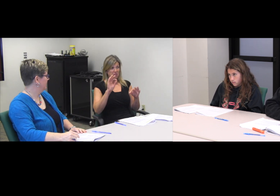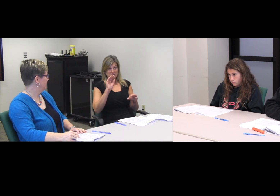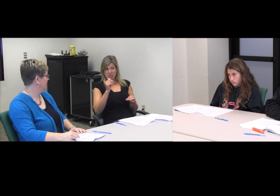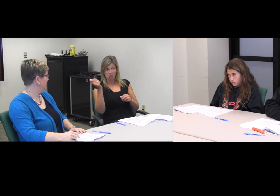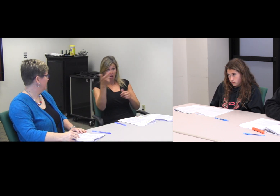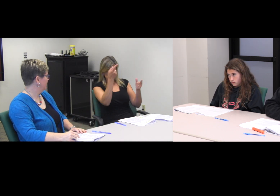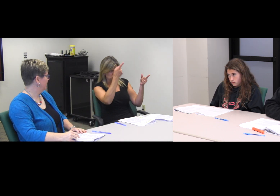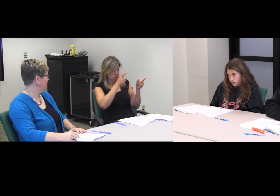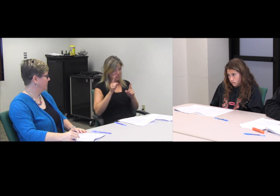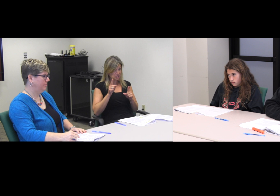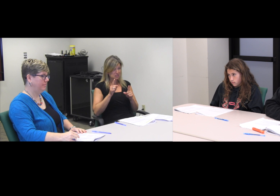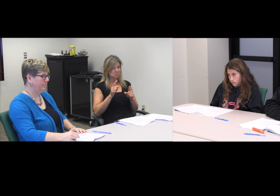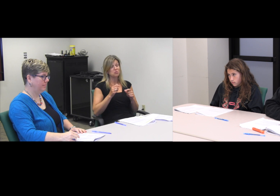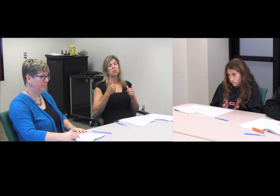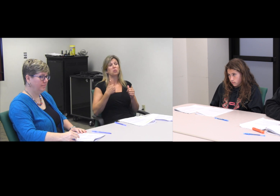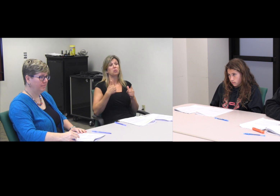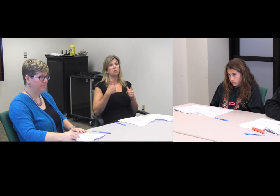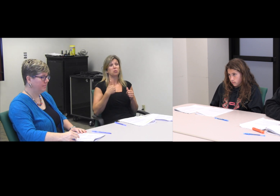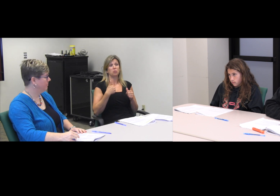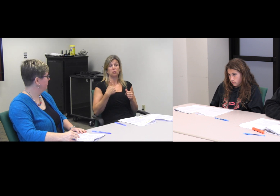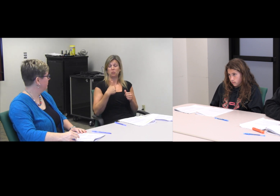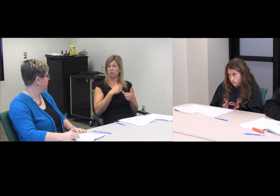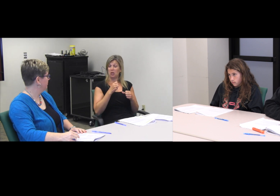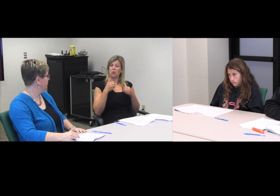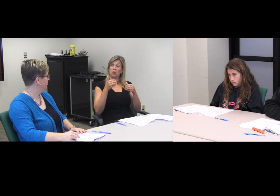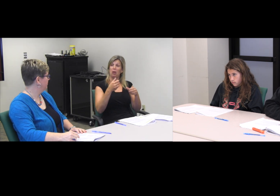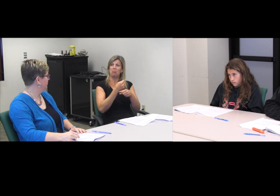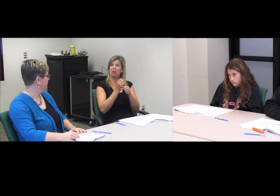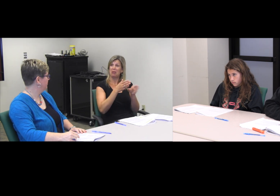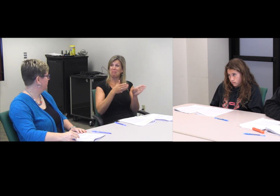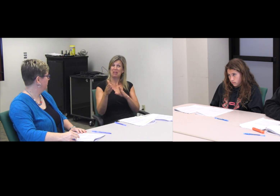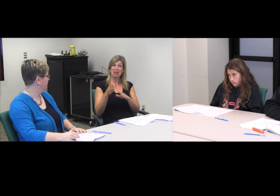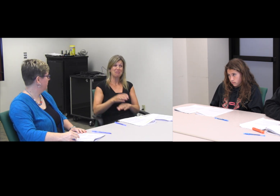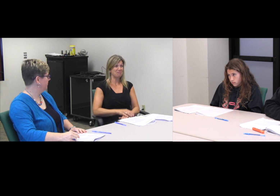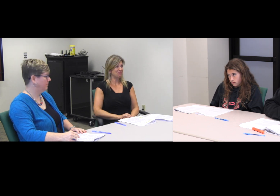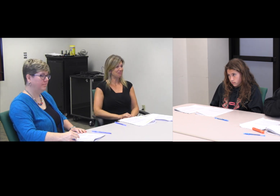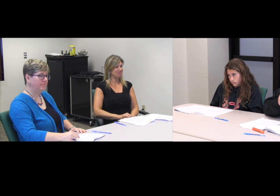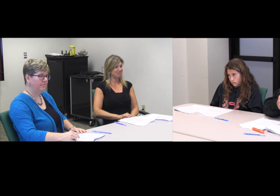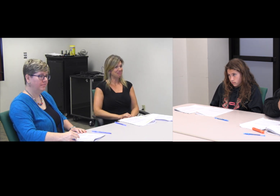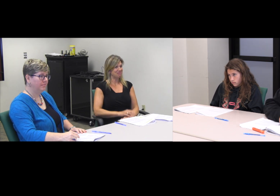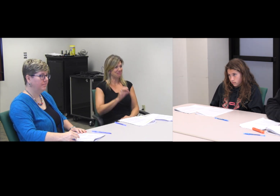Nanette: Now that we are on the same page, let's start making a plan.